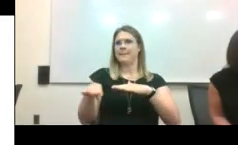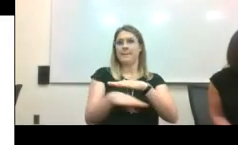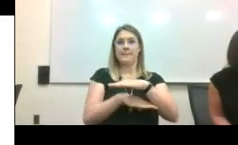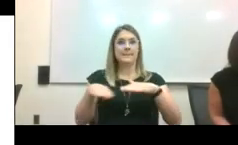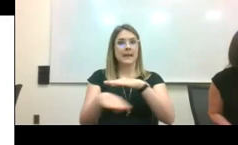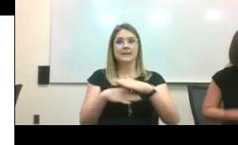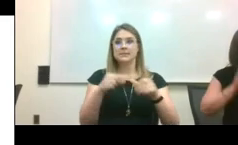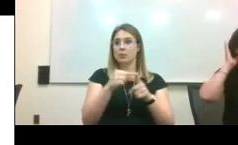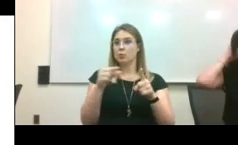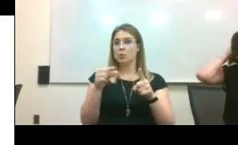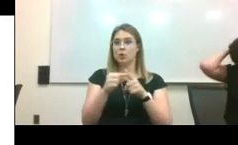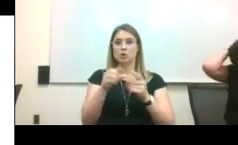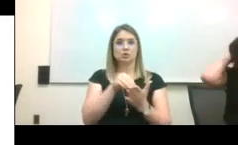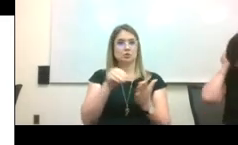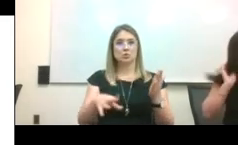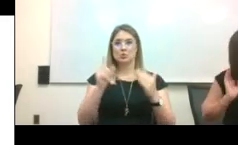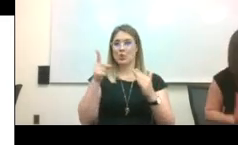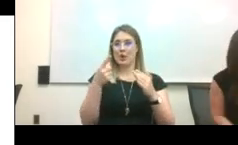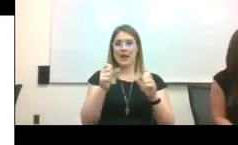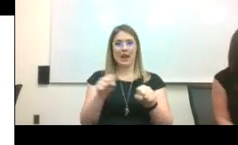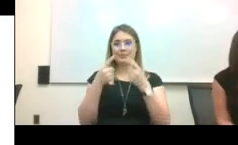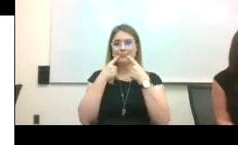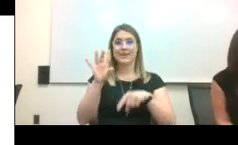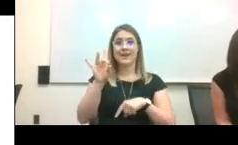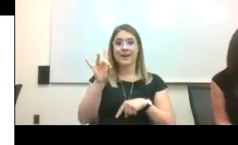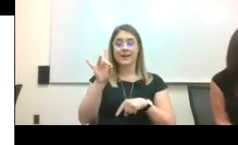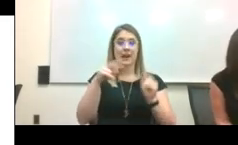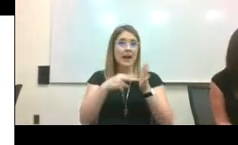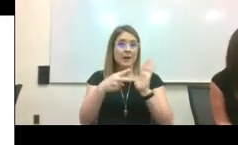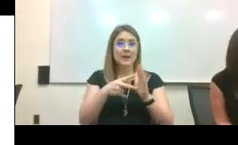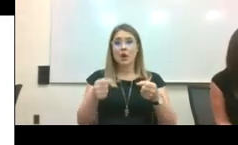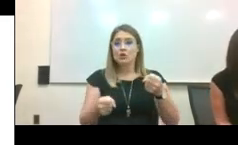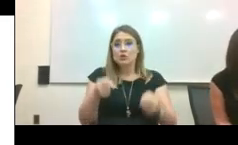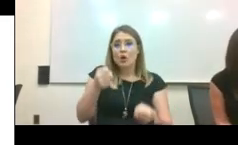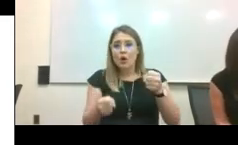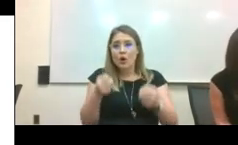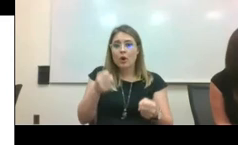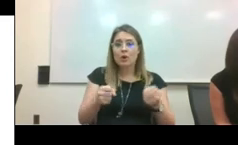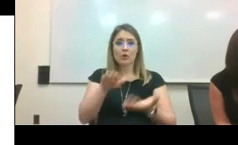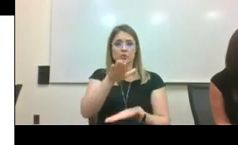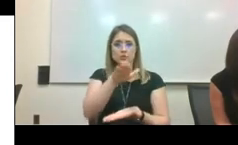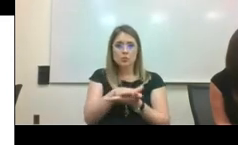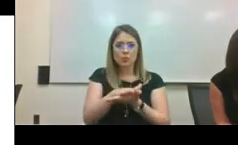could only maybe give eight and these are like car, school. You know, really signs that every child should know